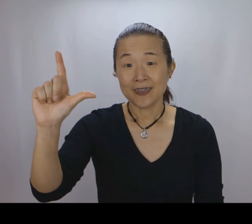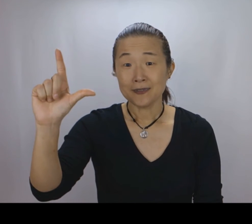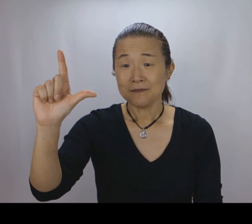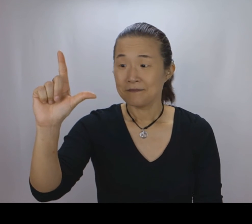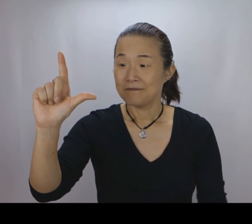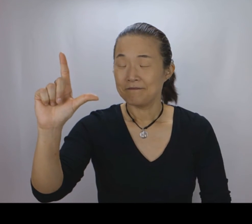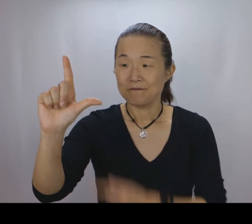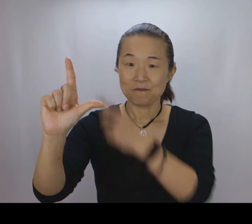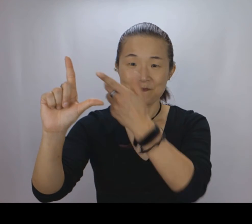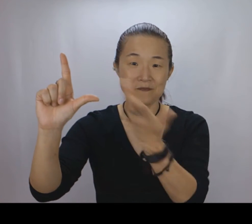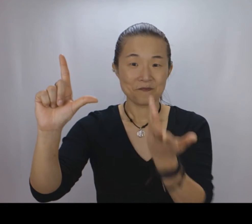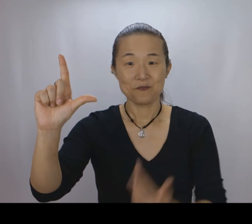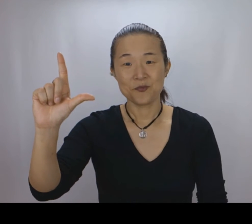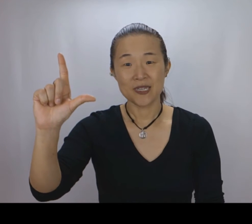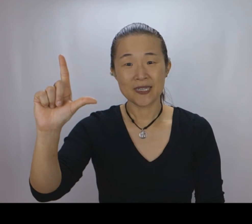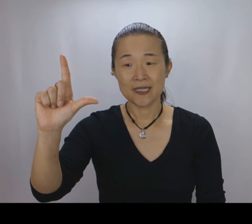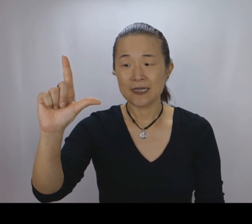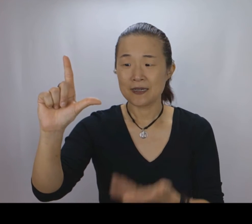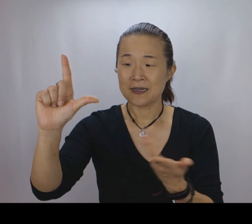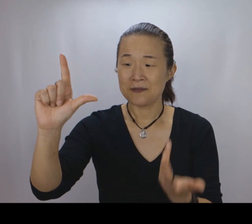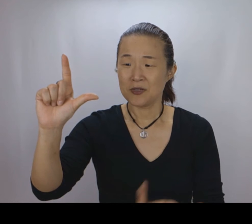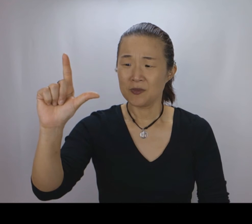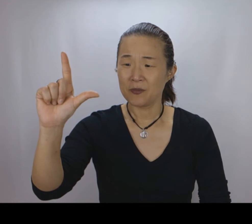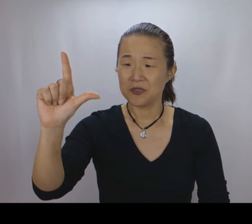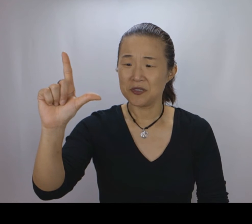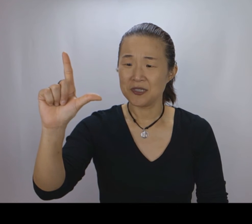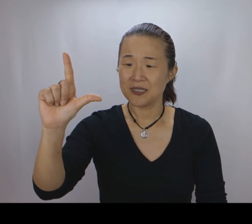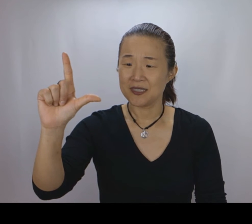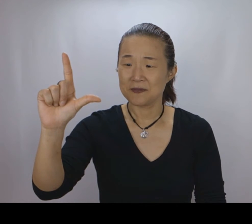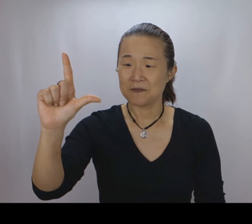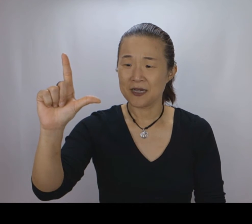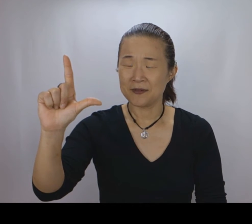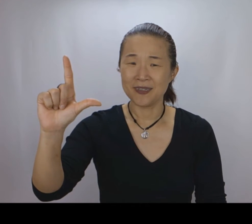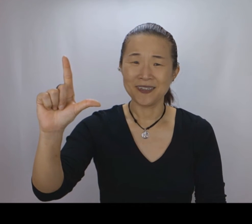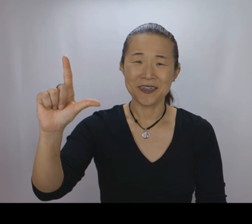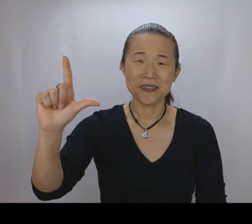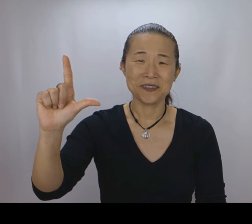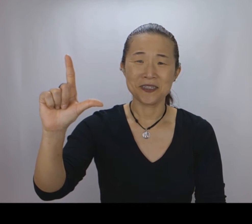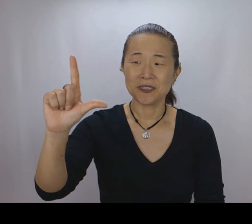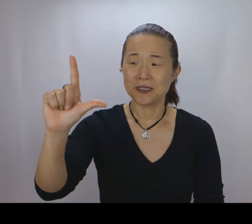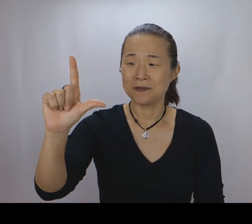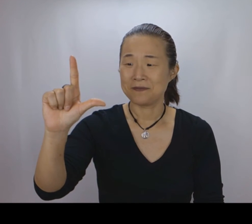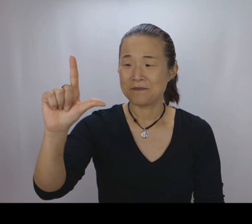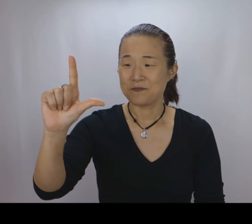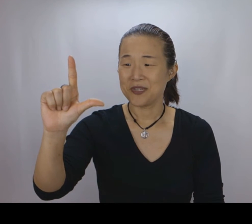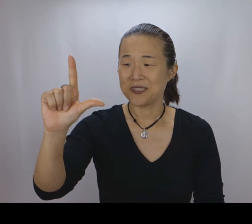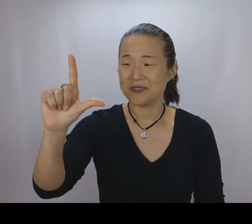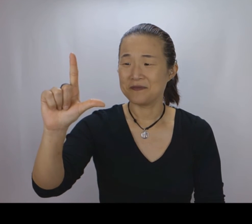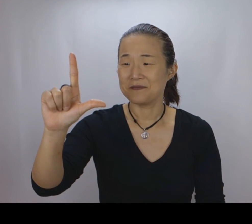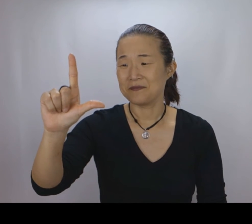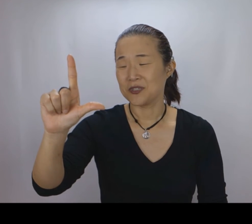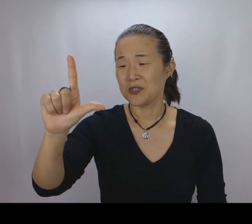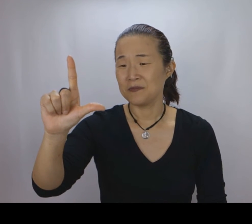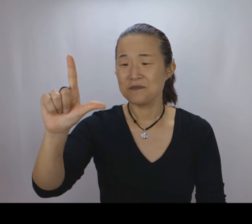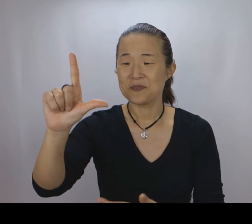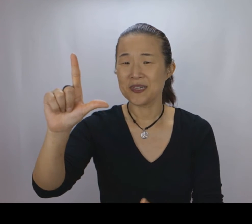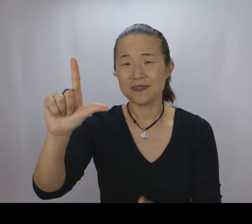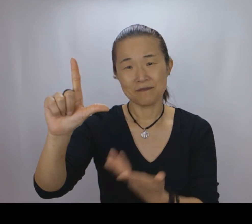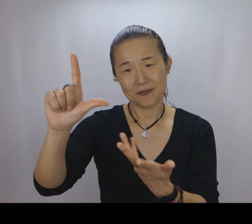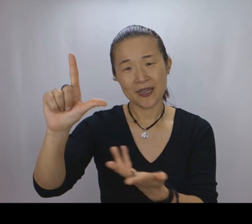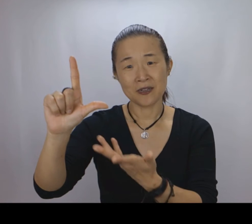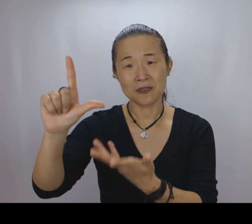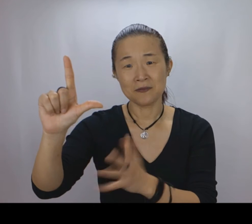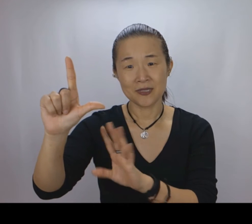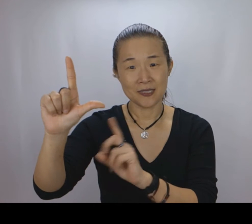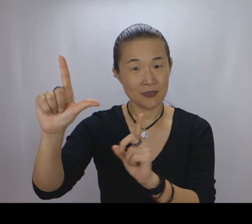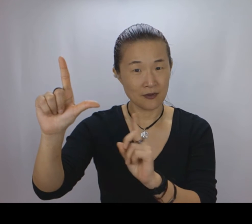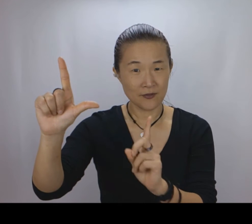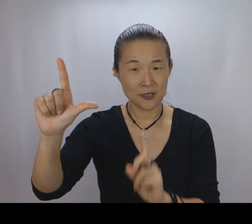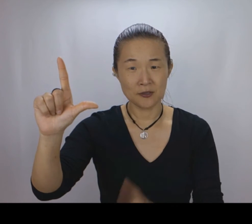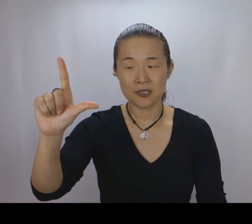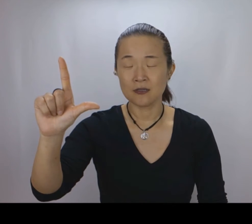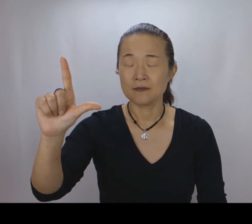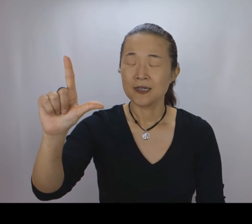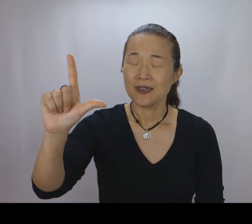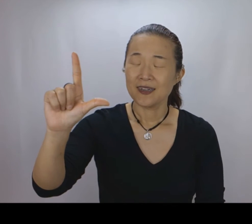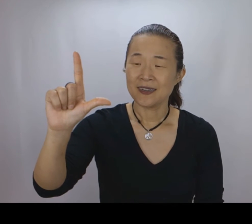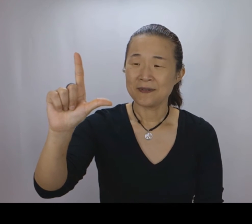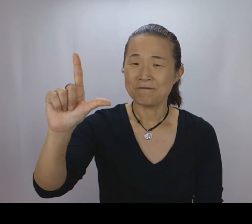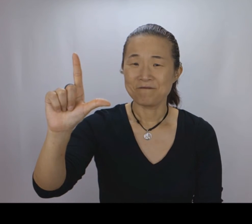"L" pretty easy most people use this not in such a pleasant term, but "L" is not for loser.